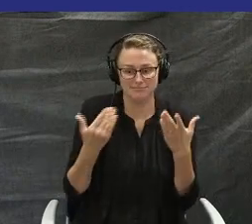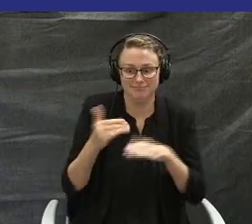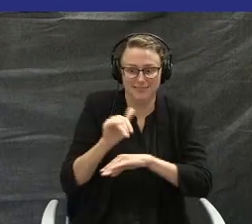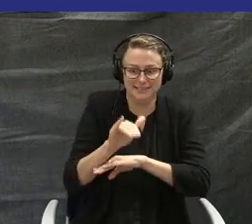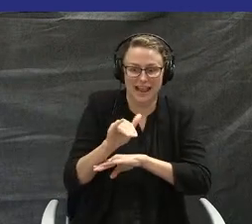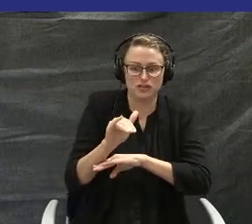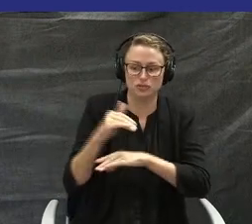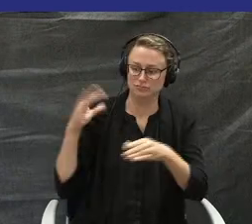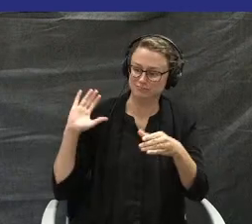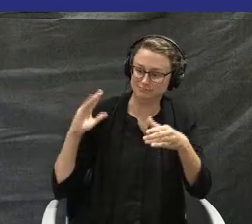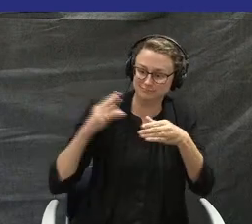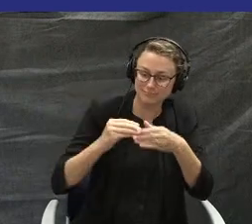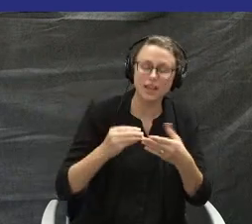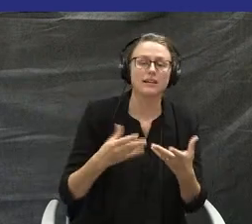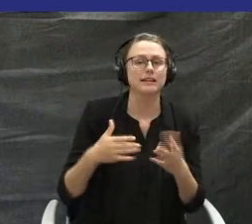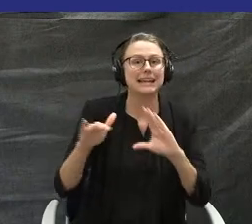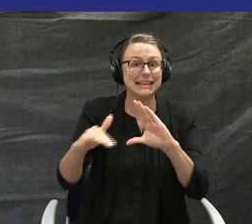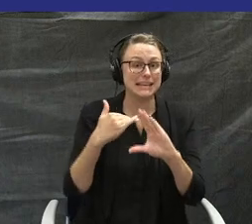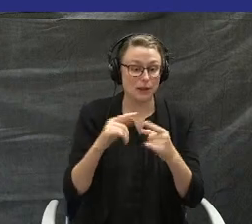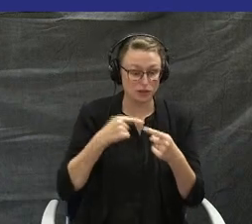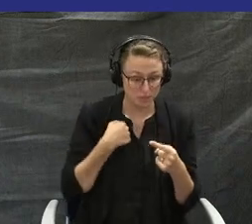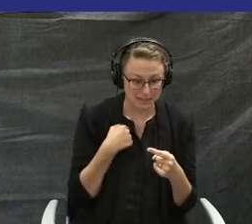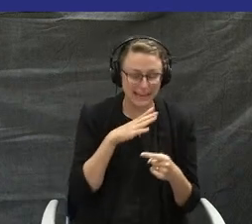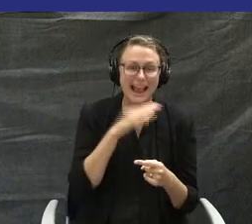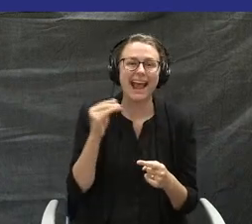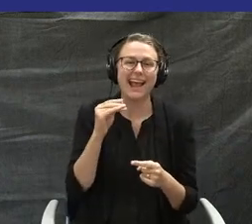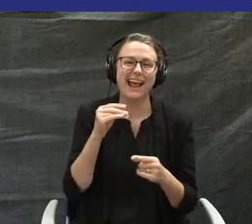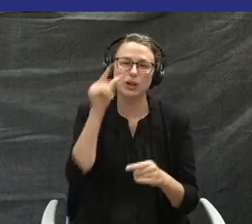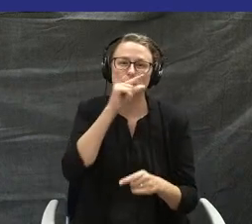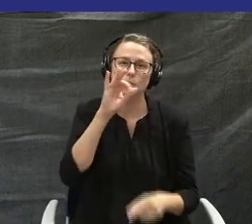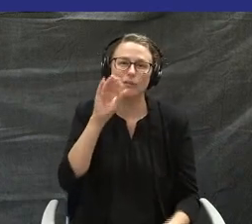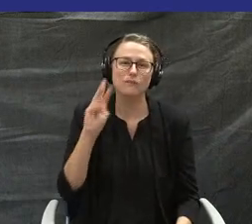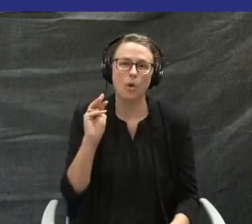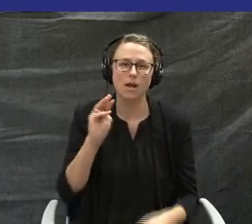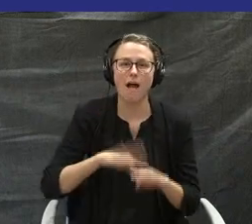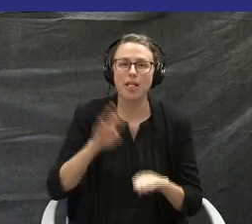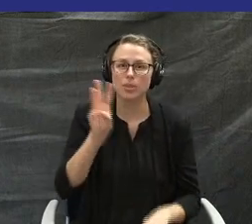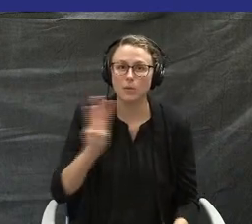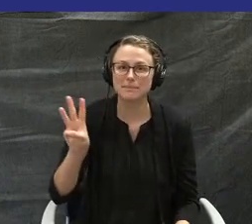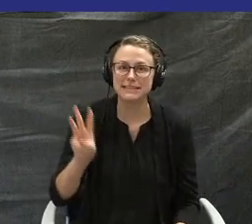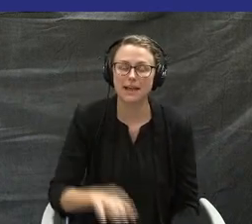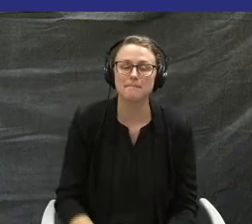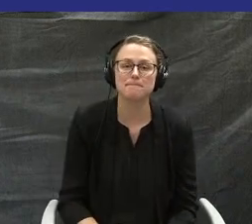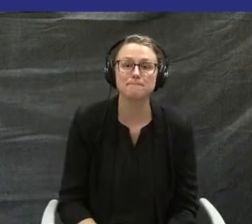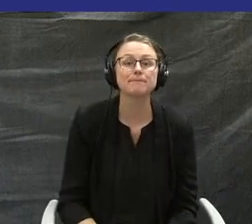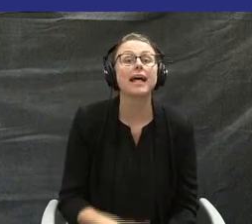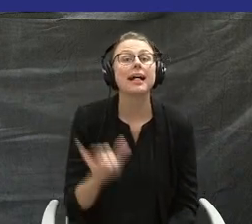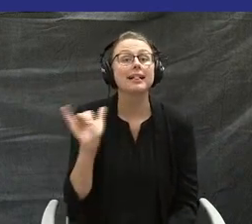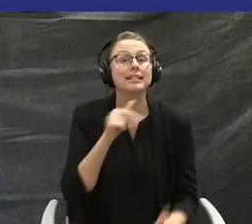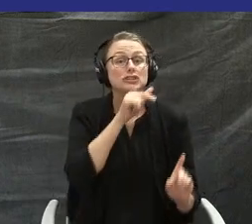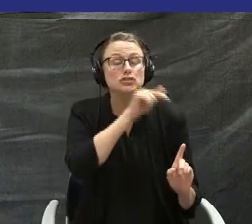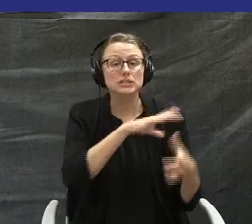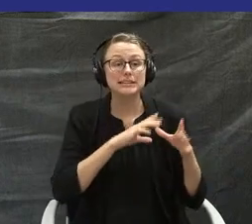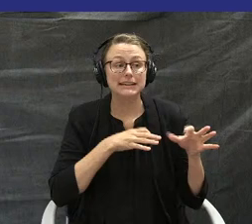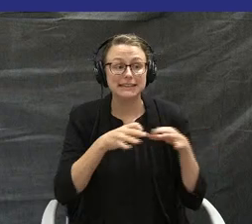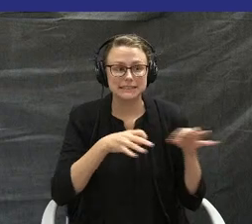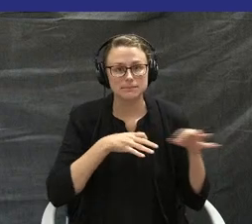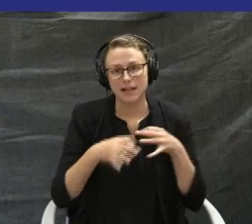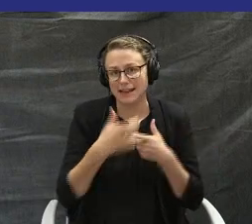email to me and submitted through a form on the website. As Madam Chair explained in the interest of everyone's time, we